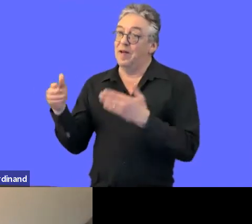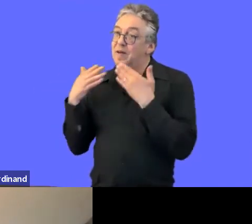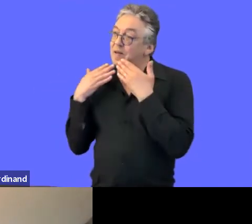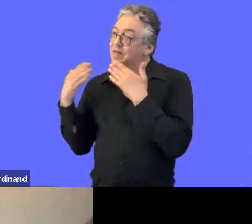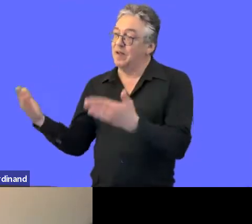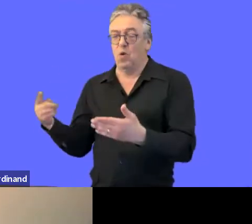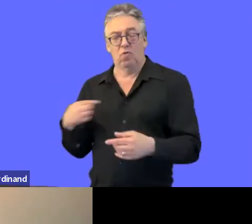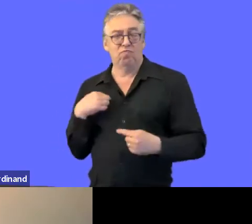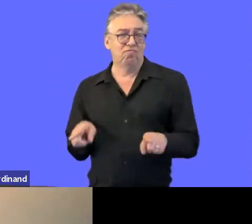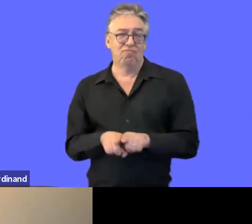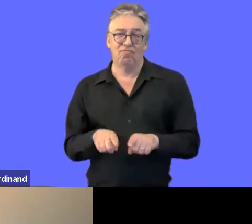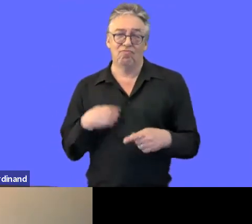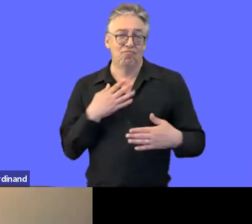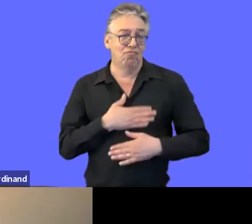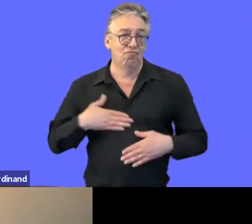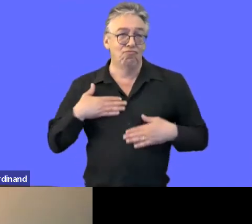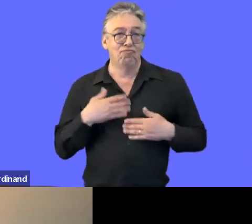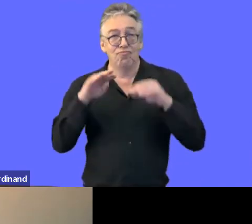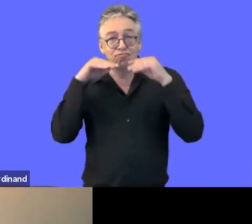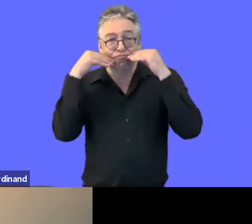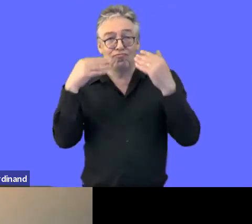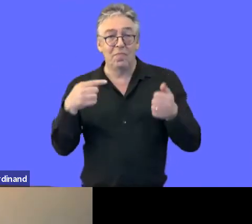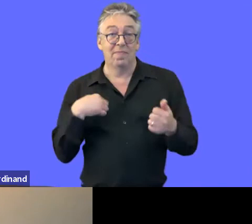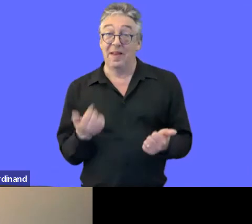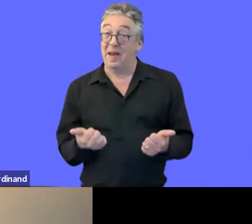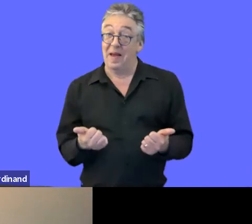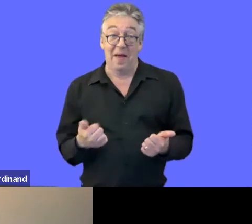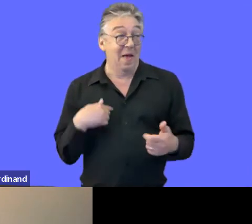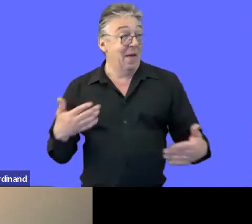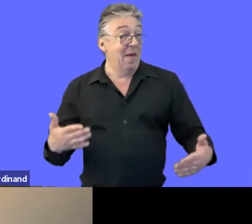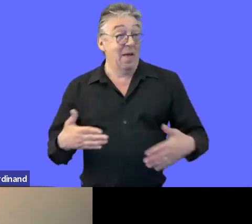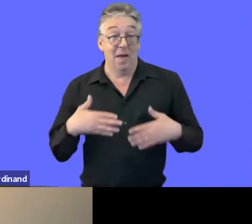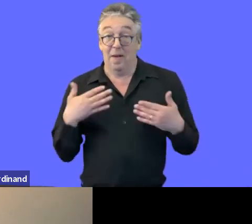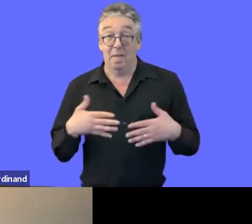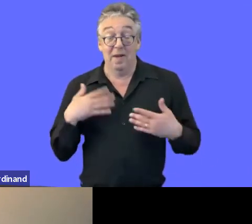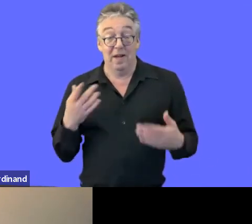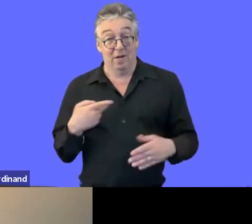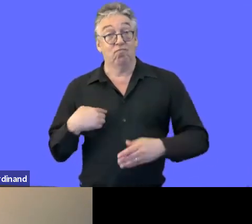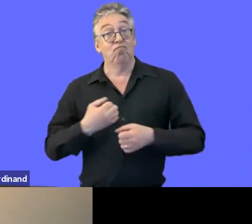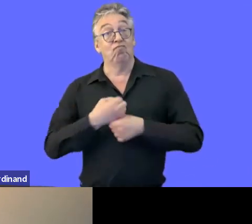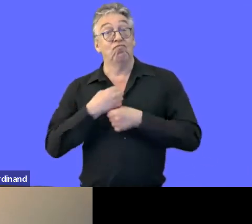I am very happy as part of IDA having collaborated with you